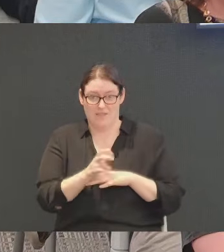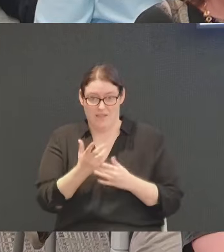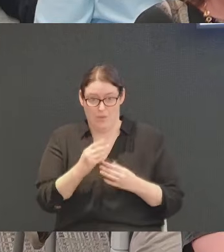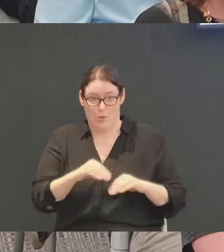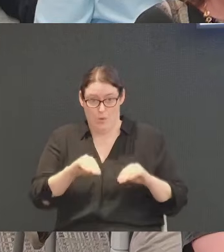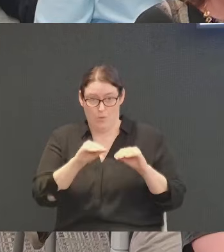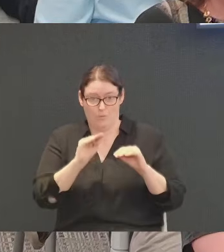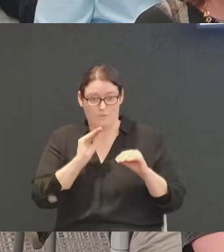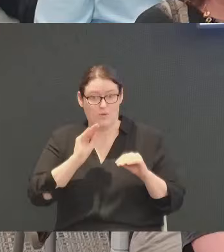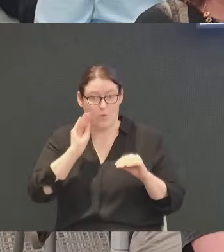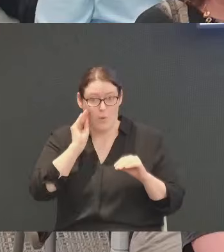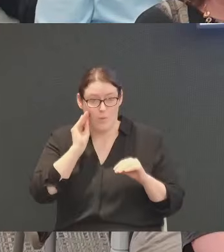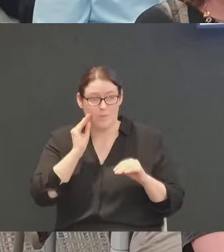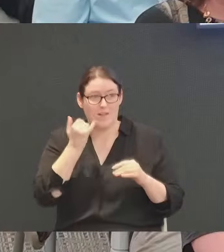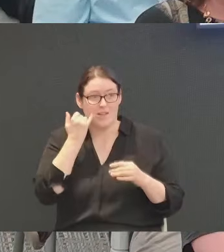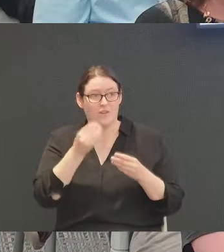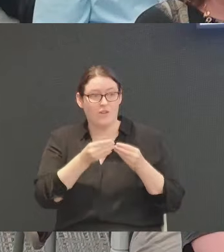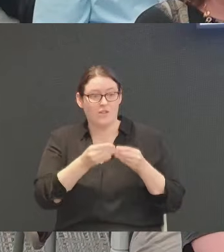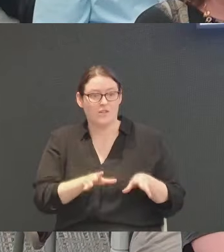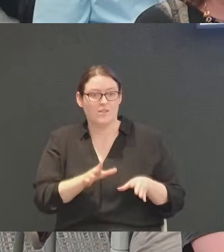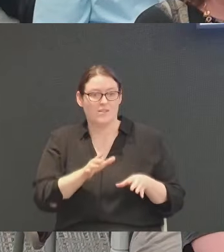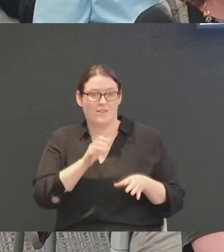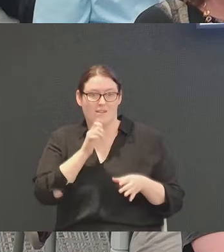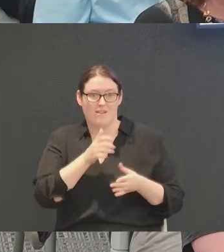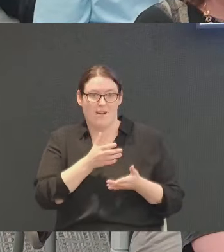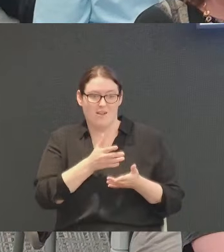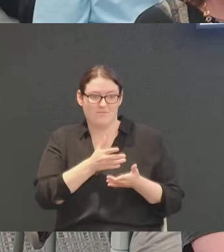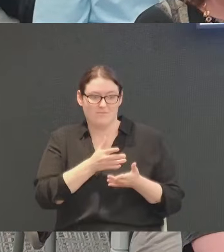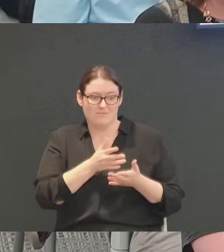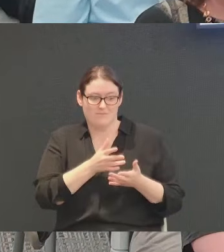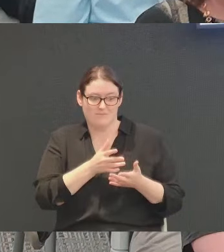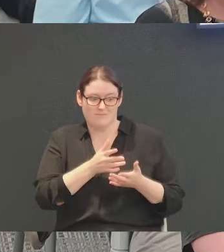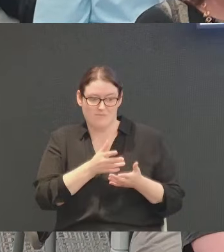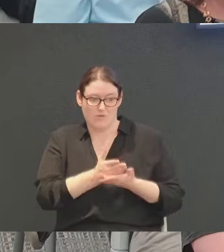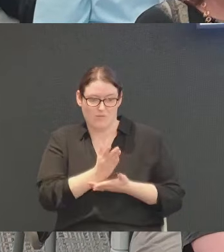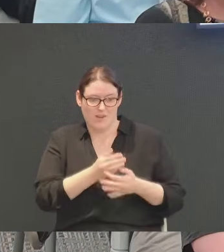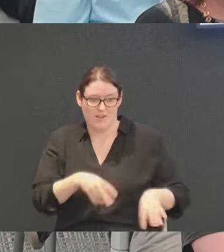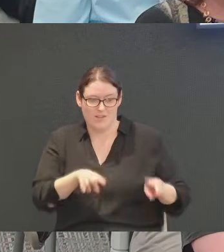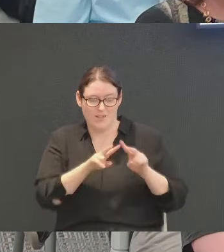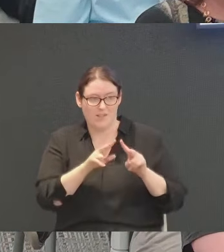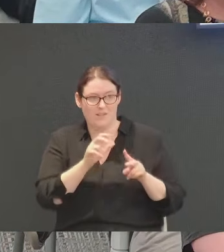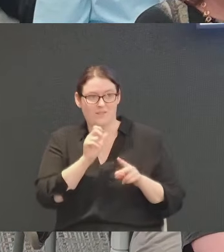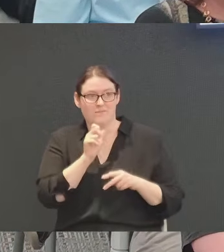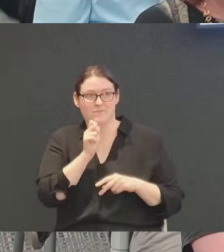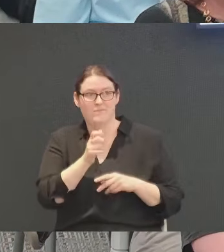to lose our unrecorded property right, our house would be non-conforming, useless, and it would